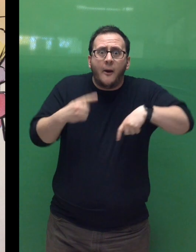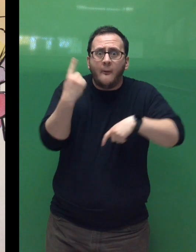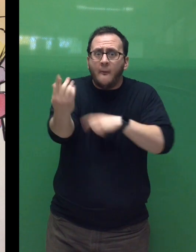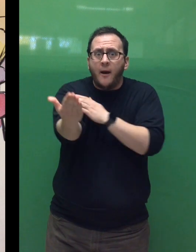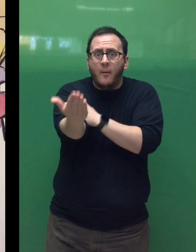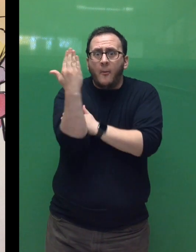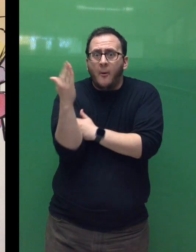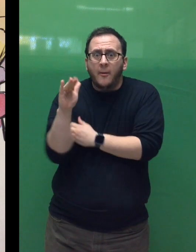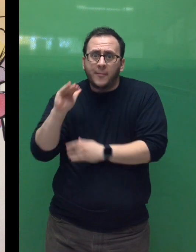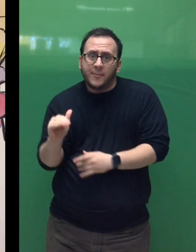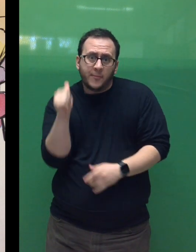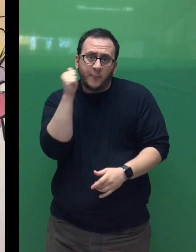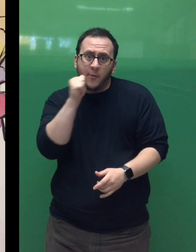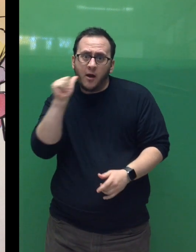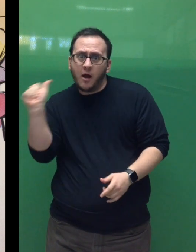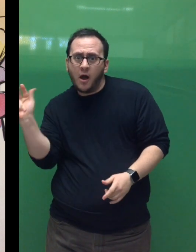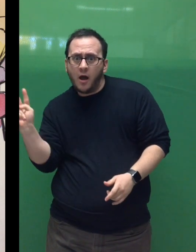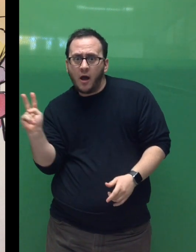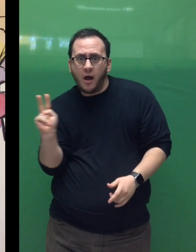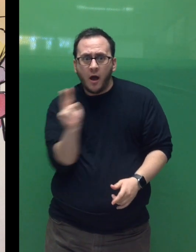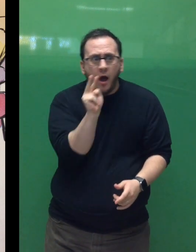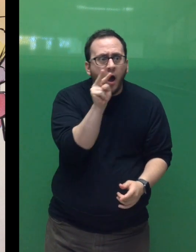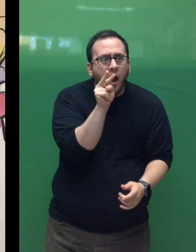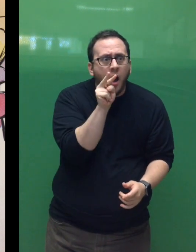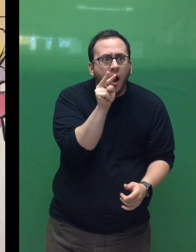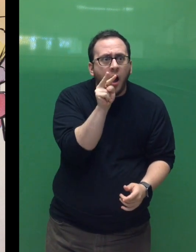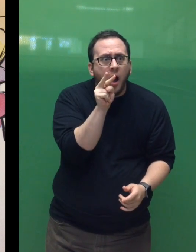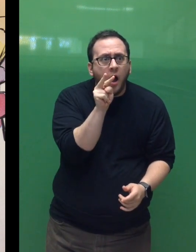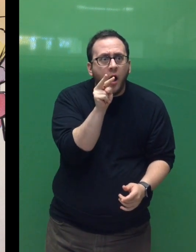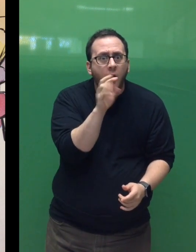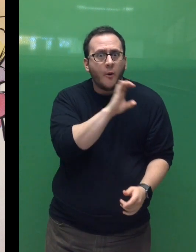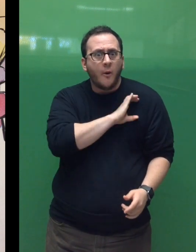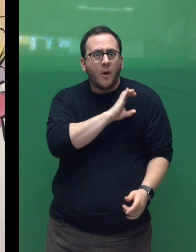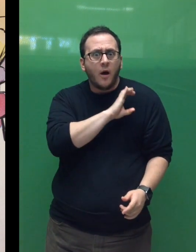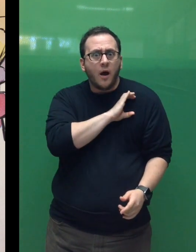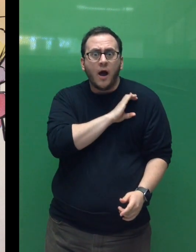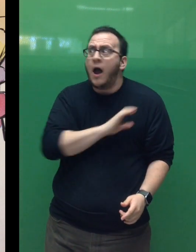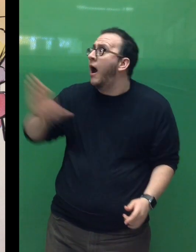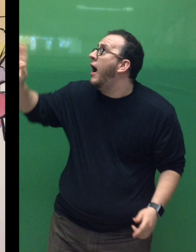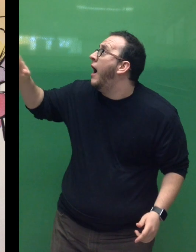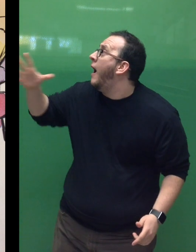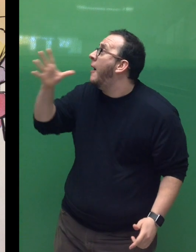Then one morning a little girl stopped and looked straight into Corduroy's bright eyes.